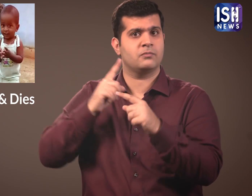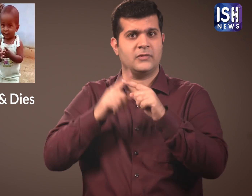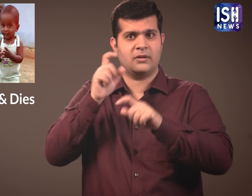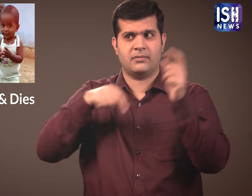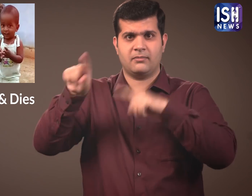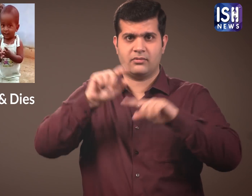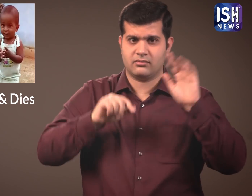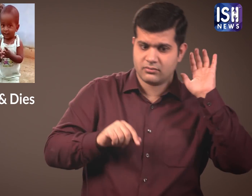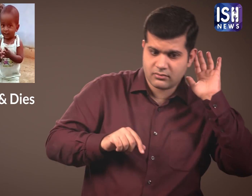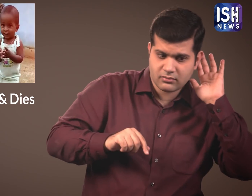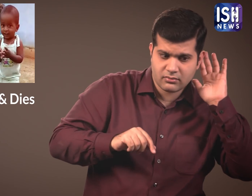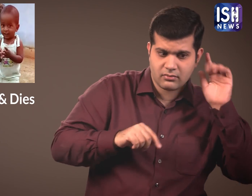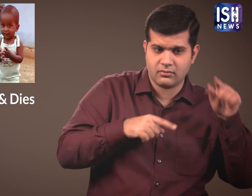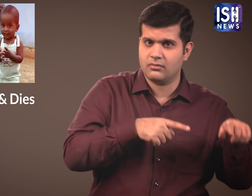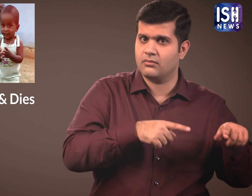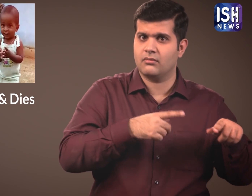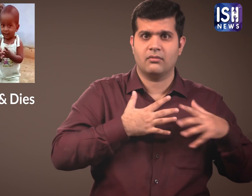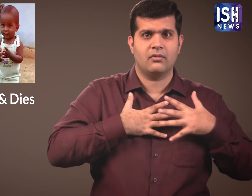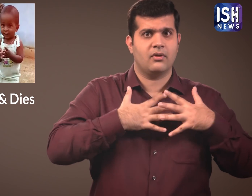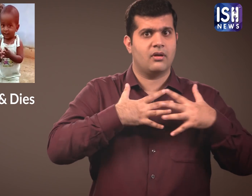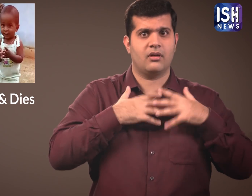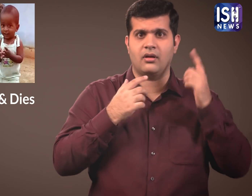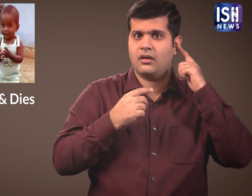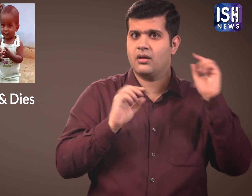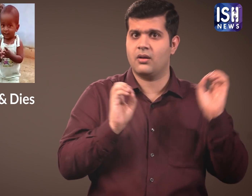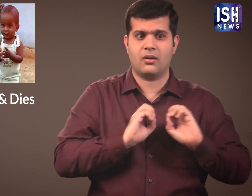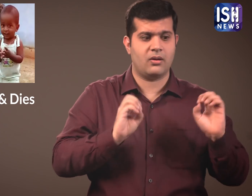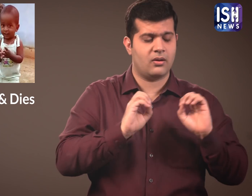They could not hear him breathe as well.